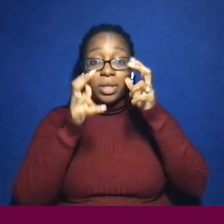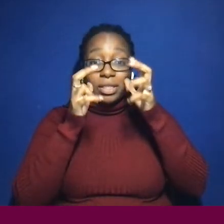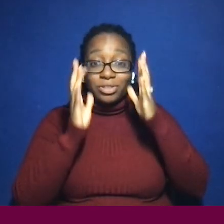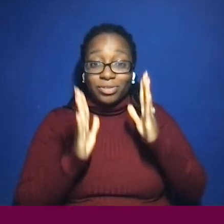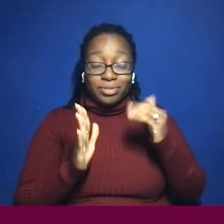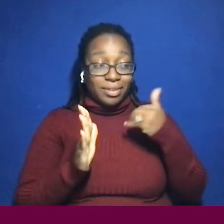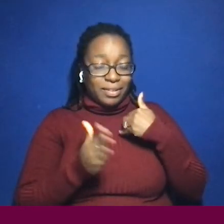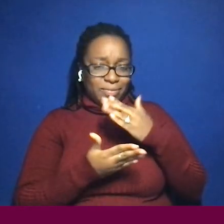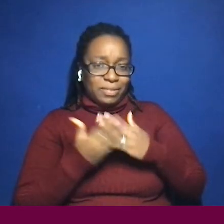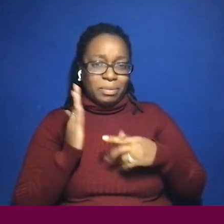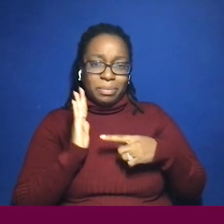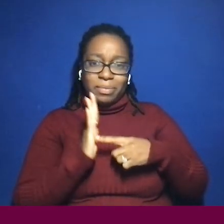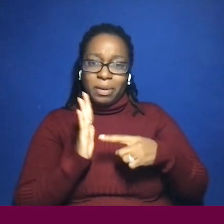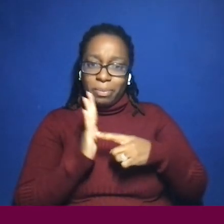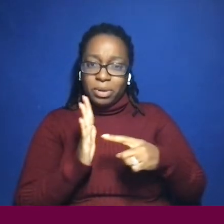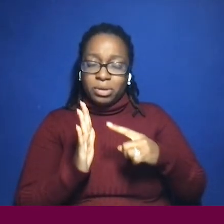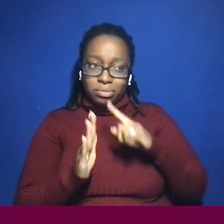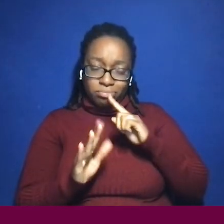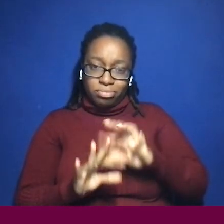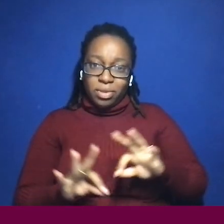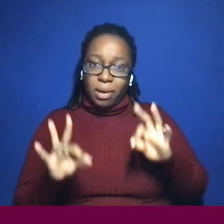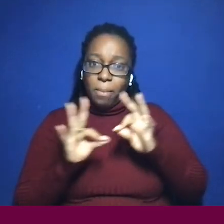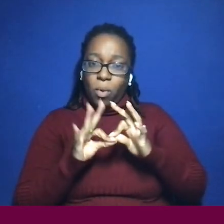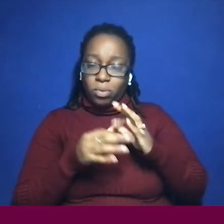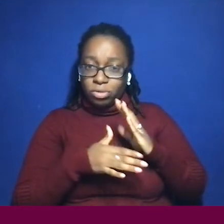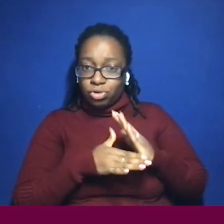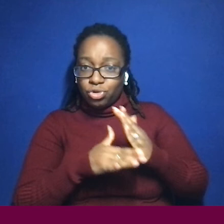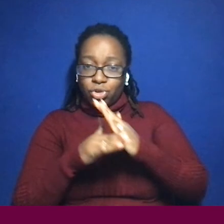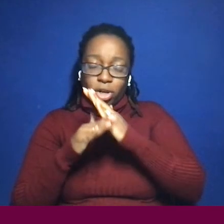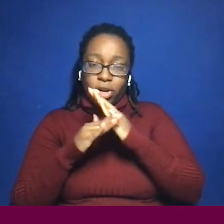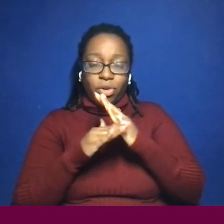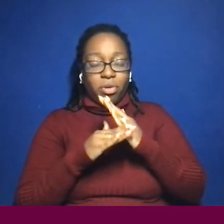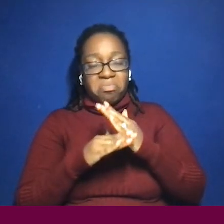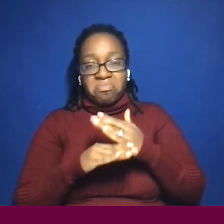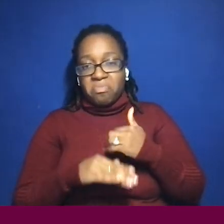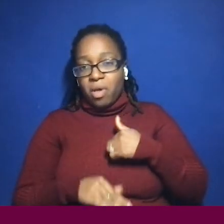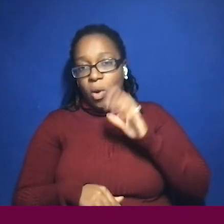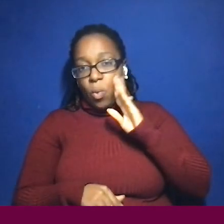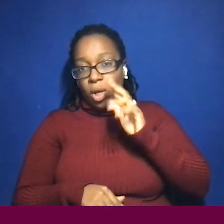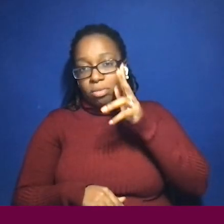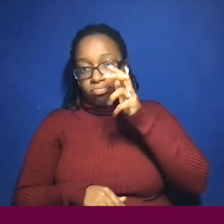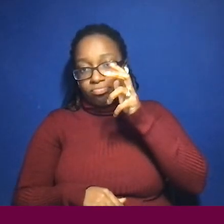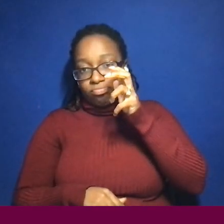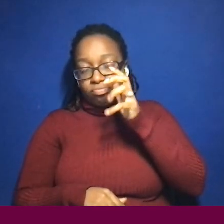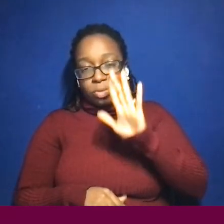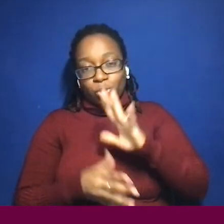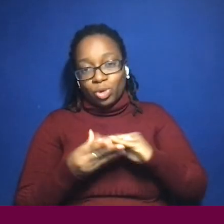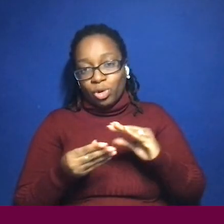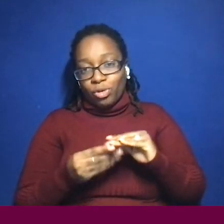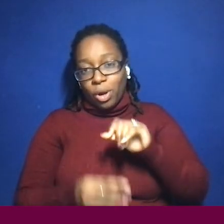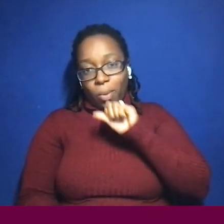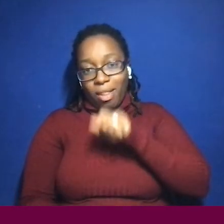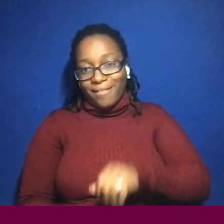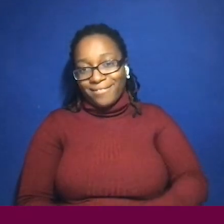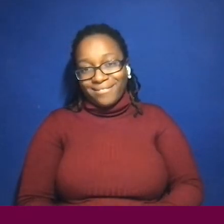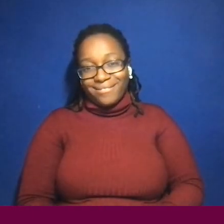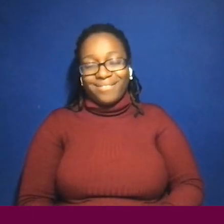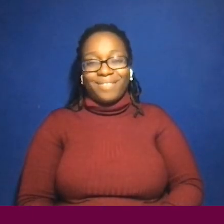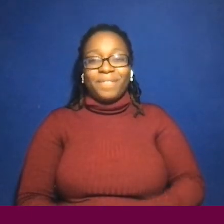that are important to get out, I would love to hear from you. So keep me in your Rolodex.